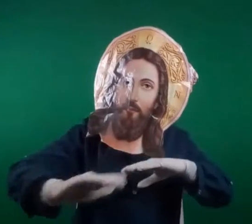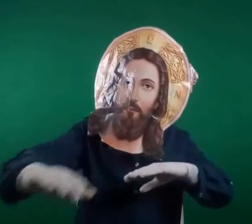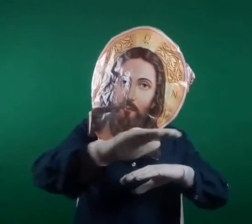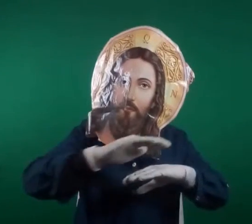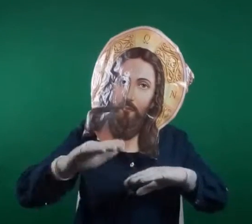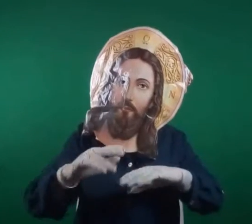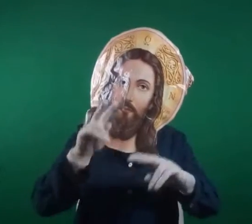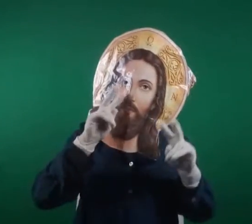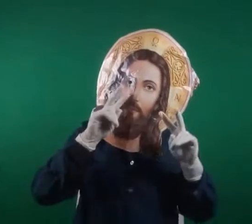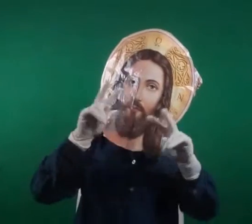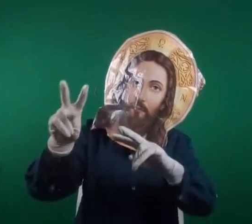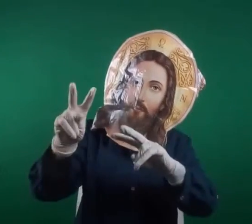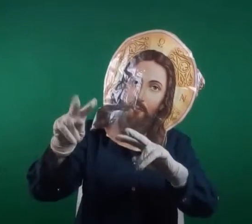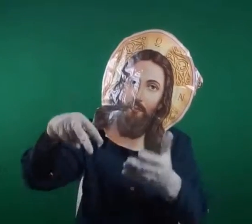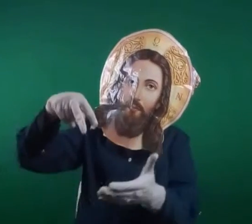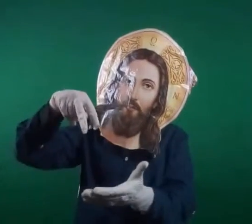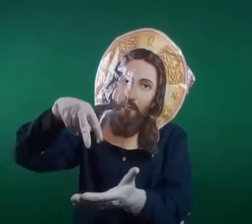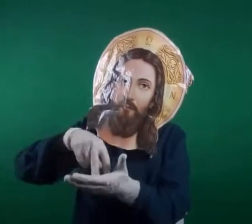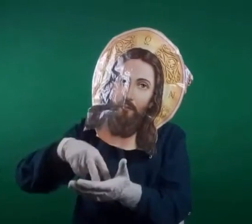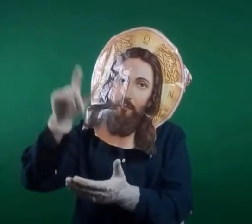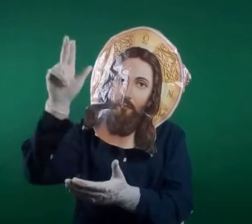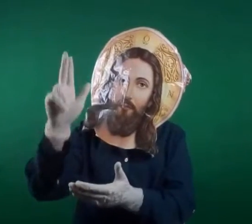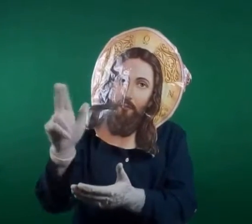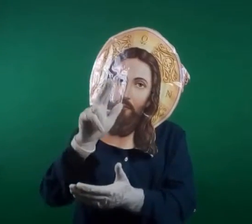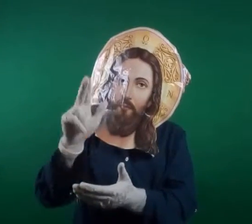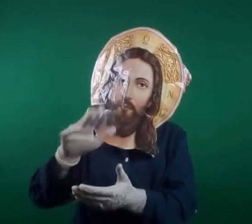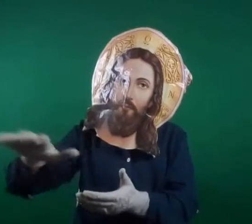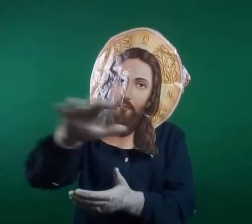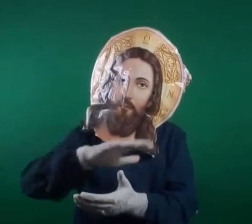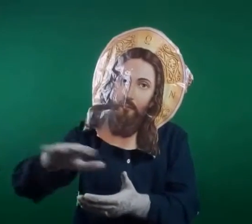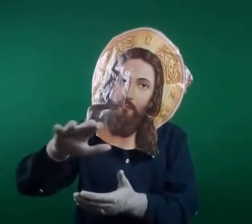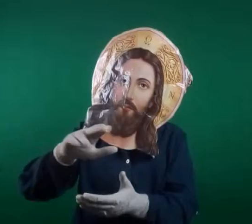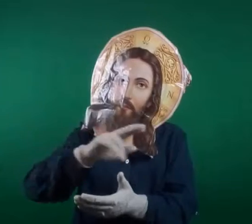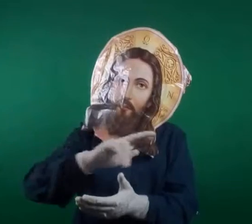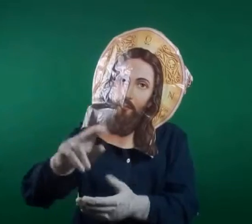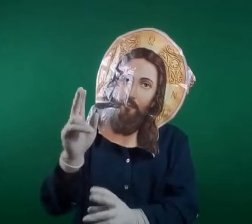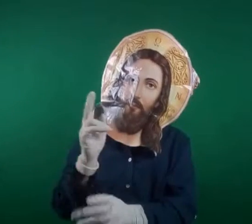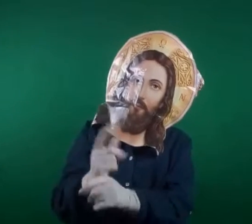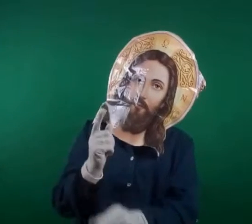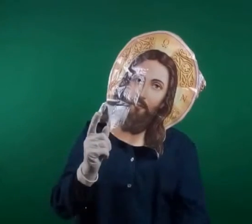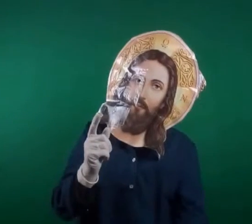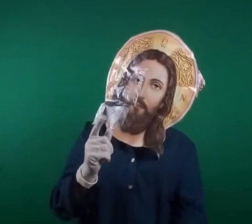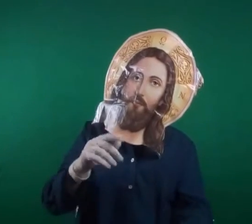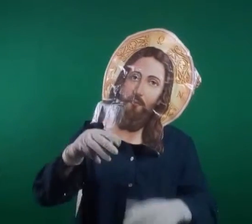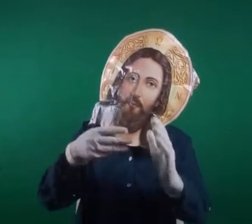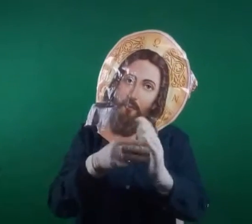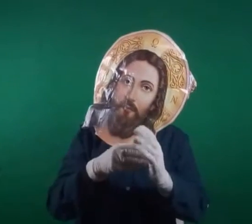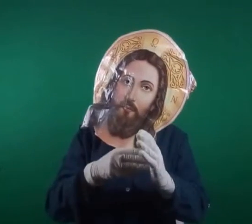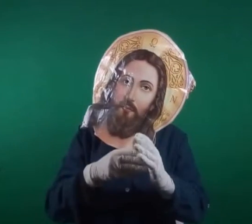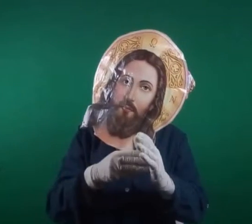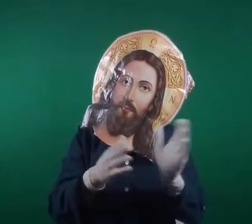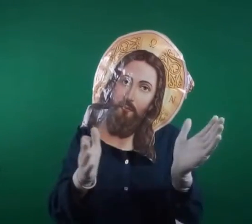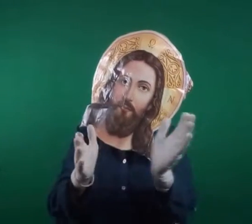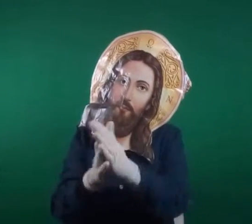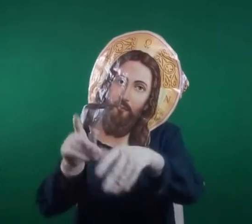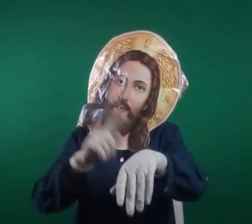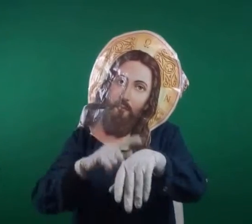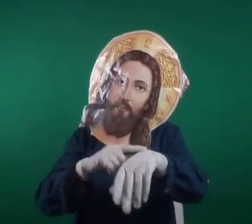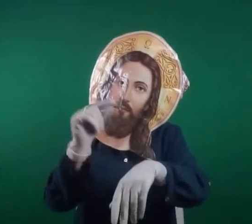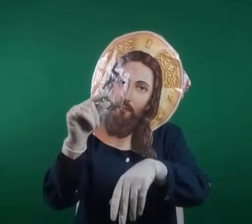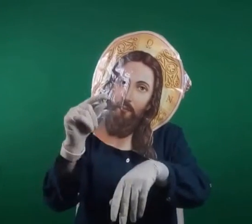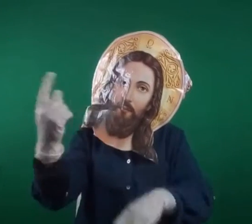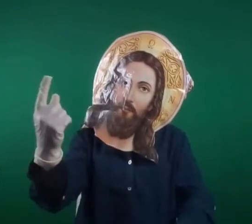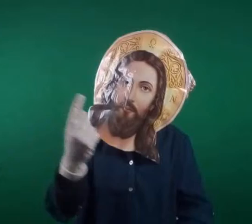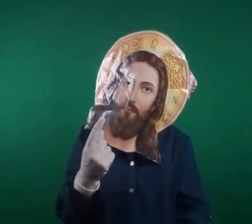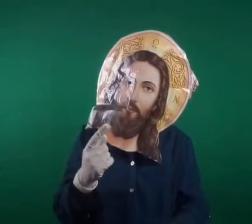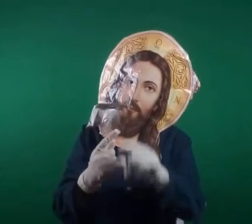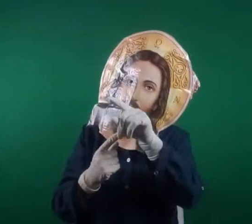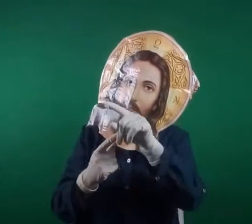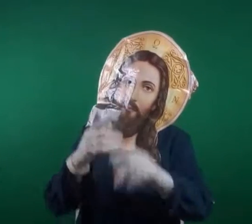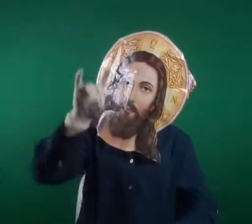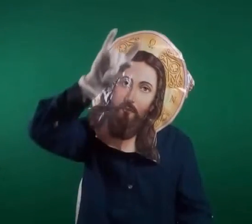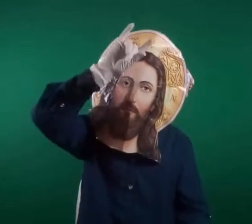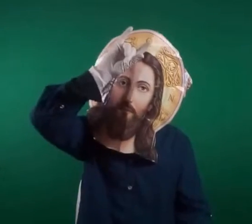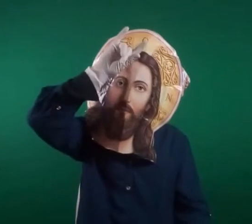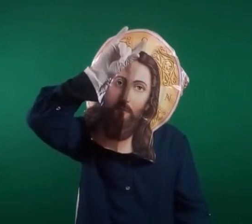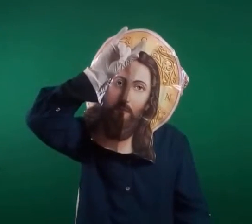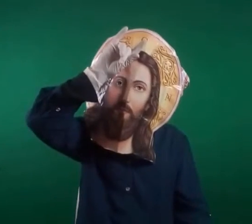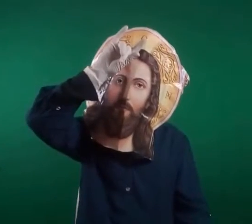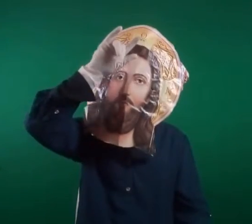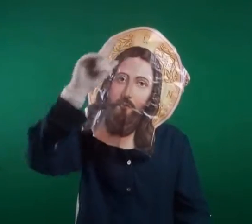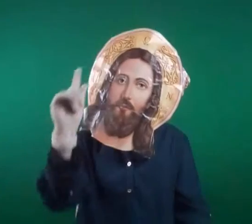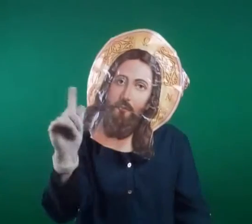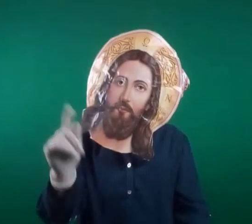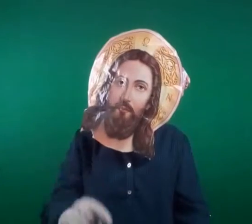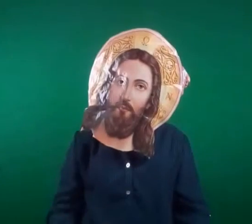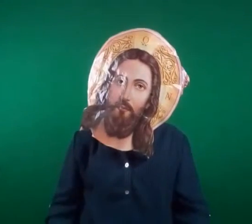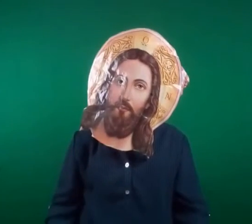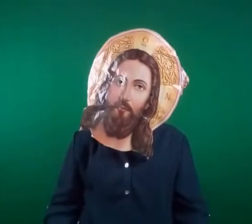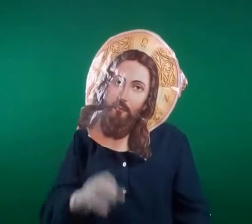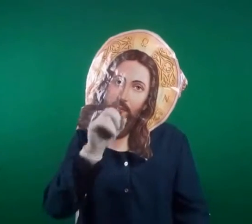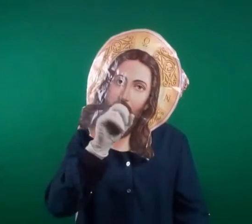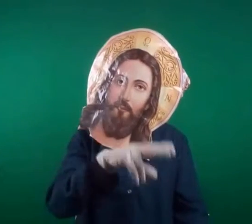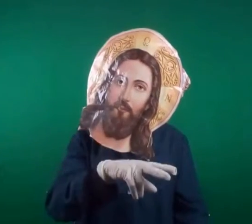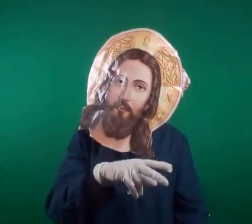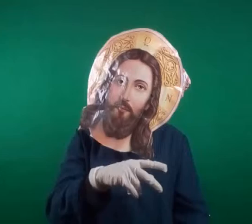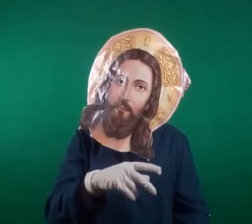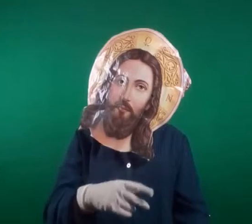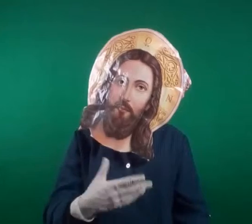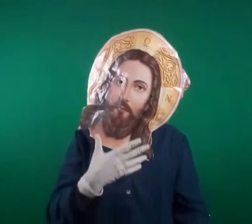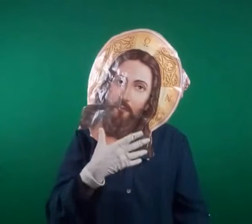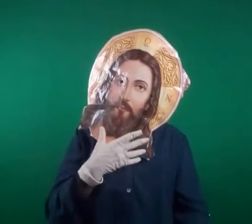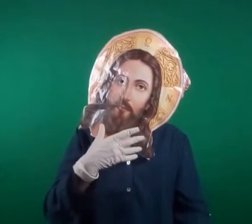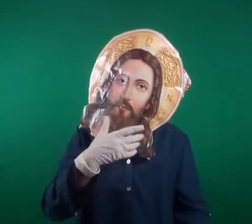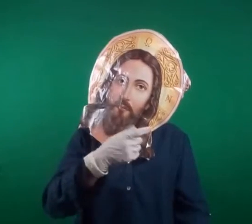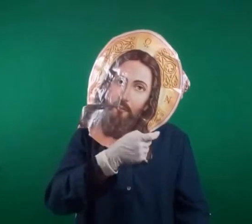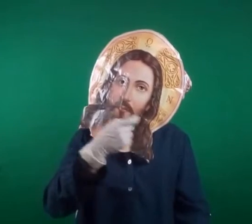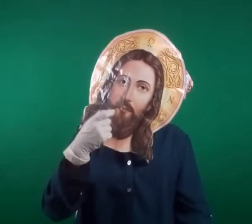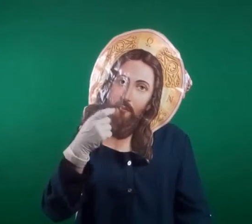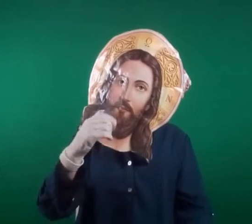is seen standing in the holy place where it does not belong the end of time shall be near. That abomination was the lying white supremist warmongers